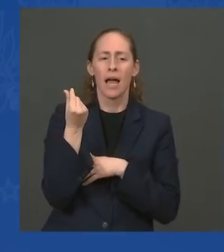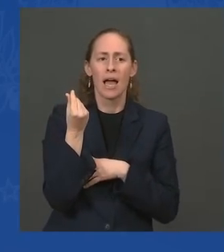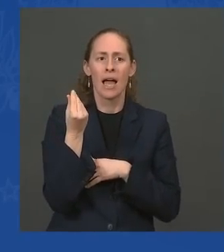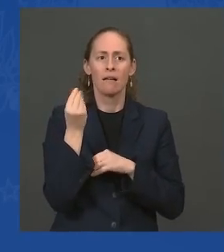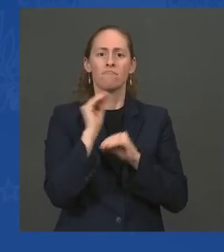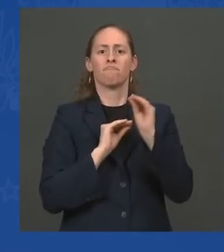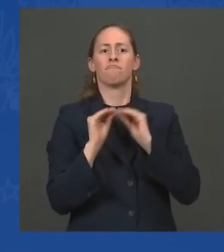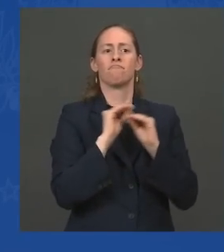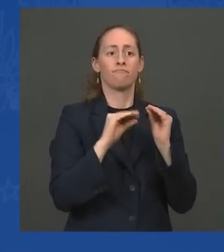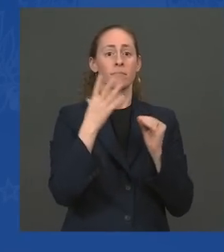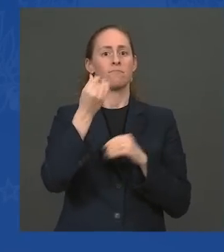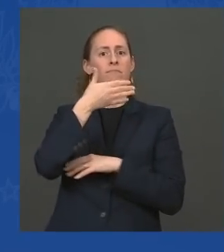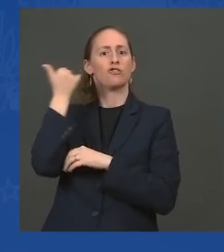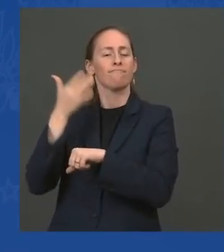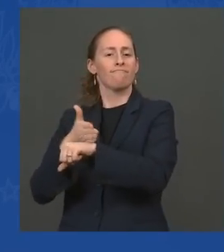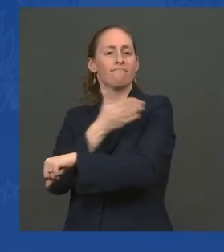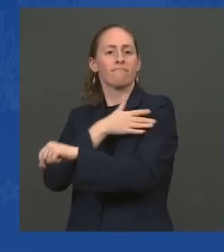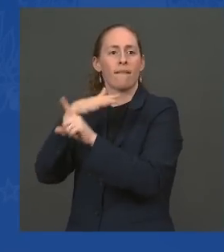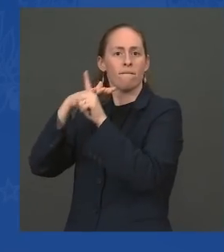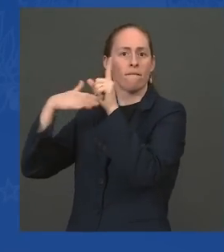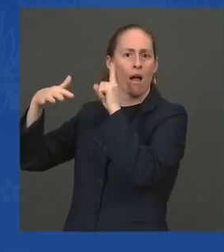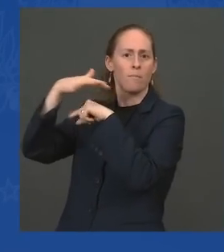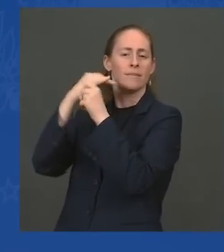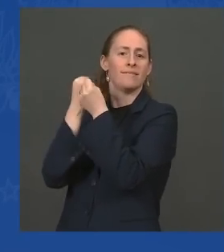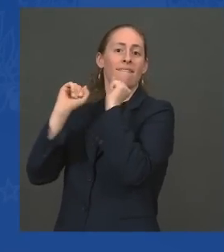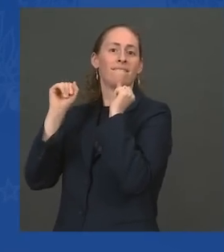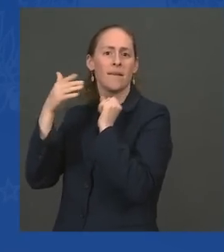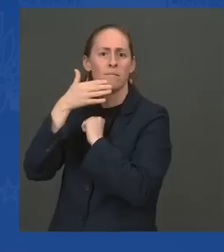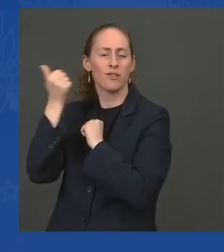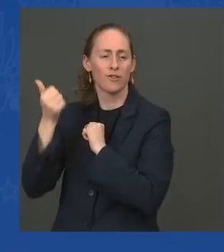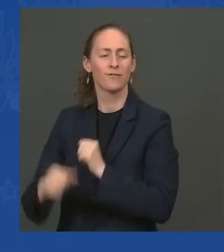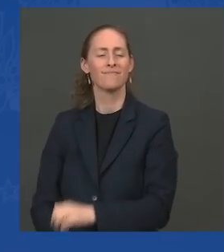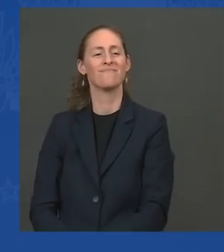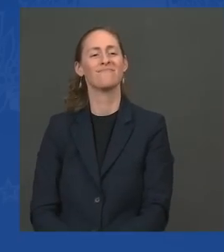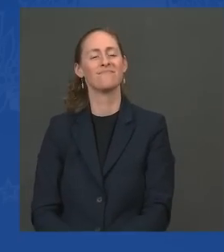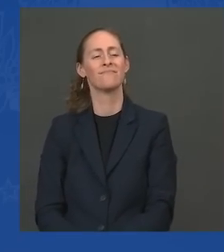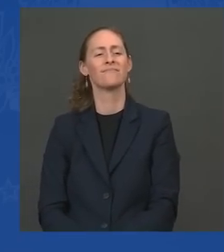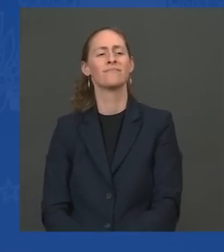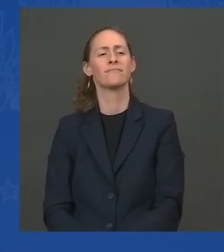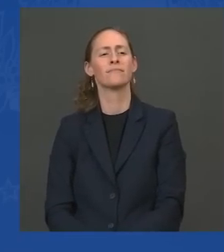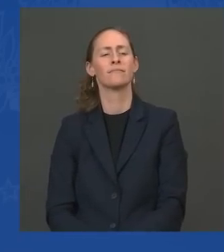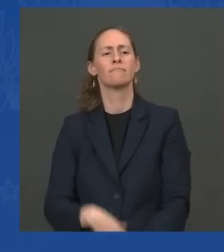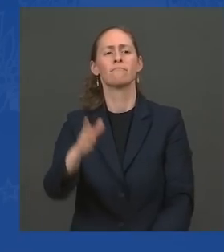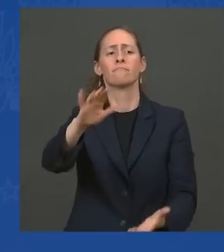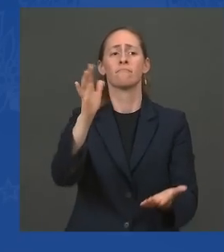as we make our products and operations carbon neutral by 2040. Beyond our company,